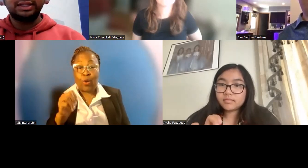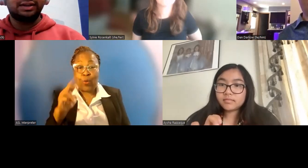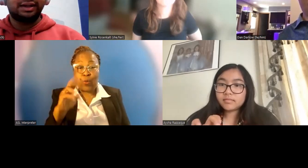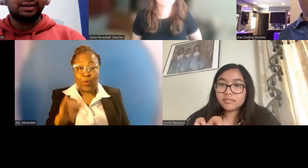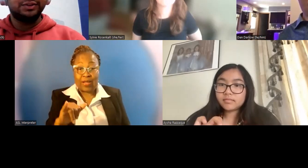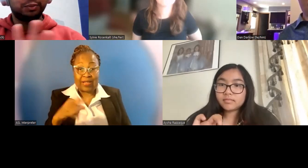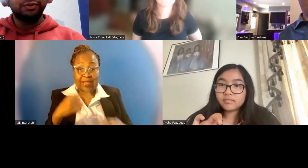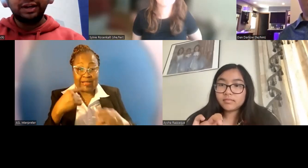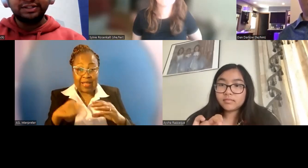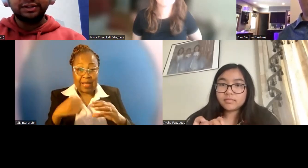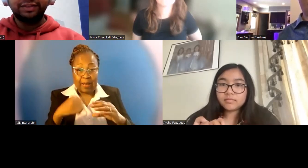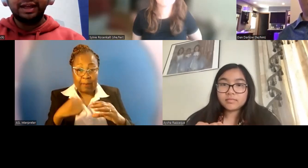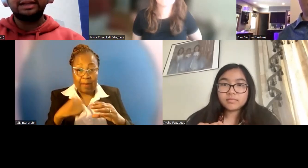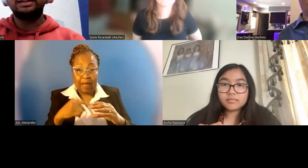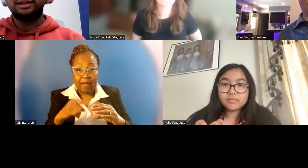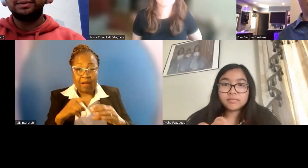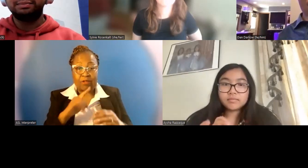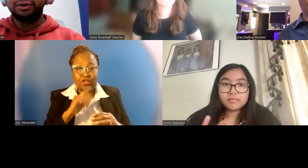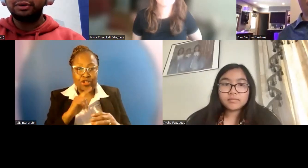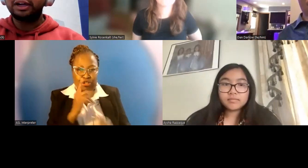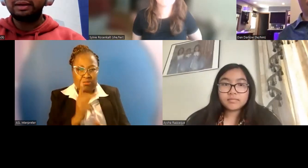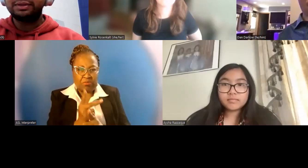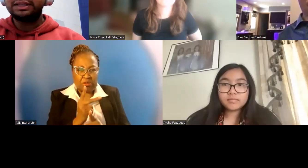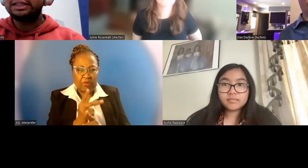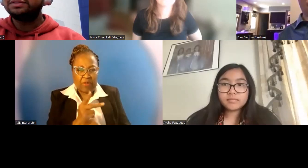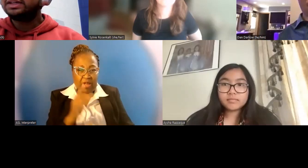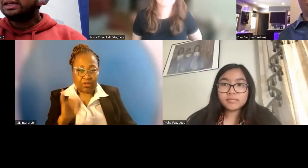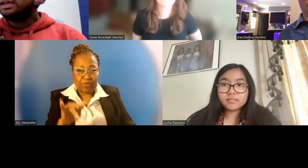She's like the supervisor of that program I believe,